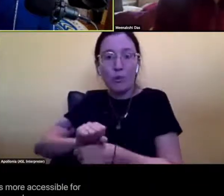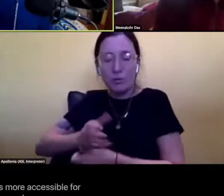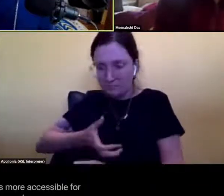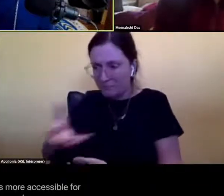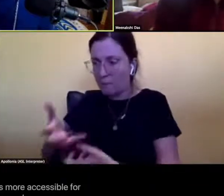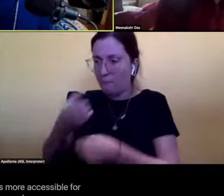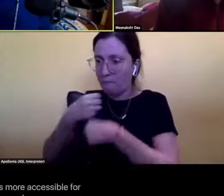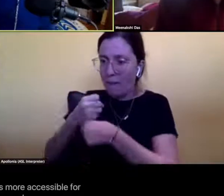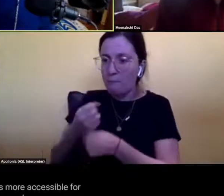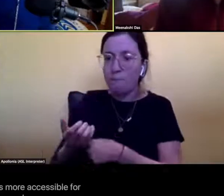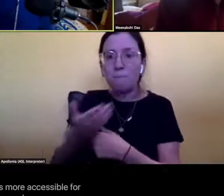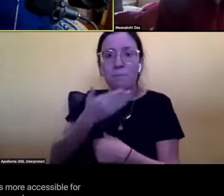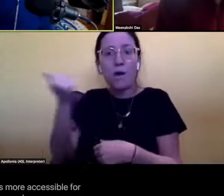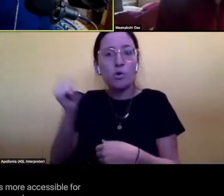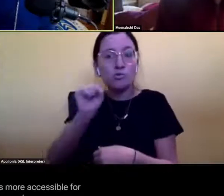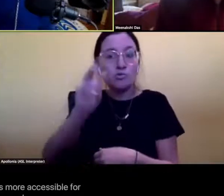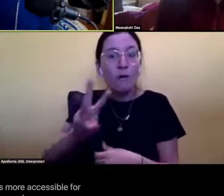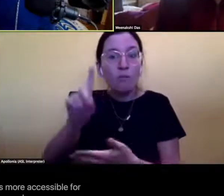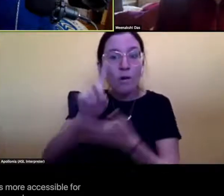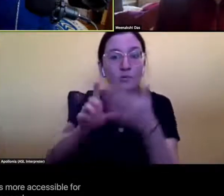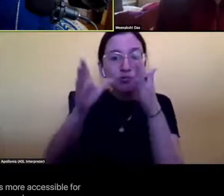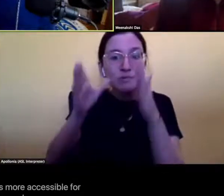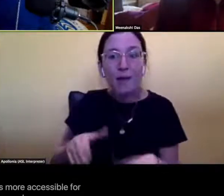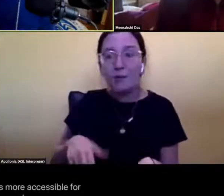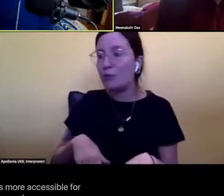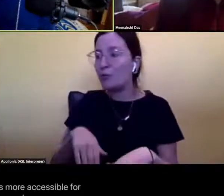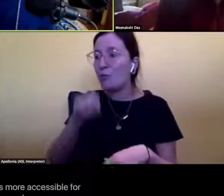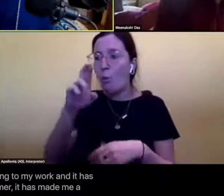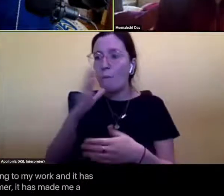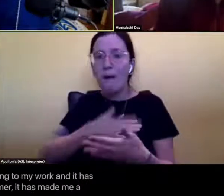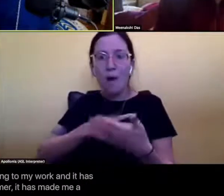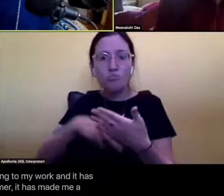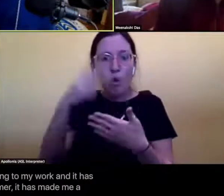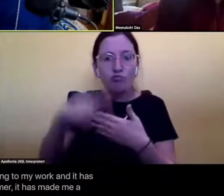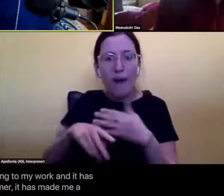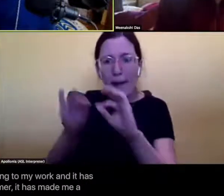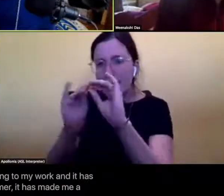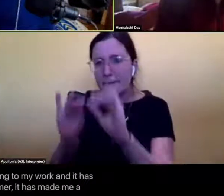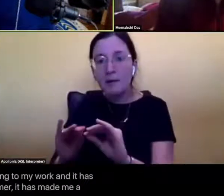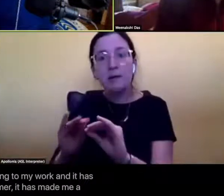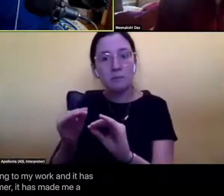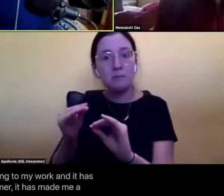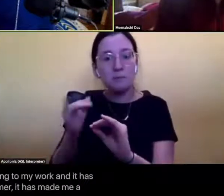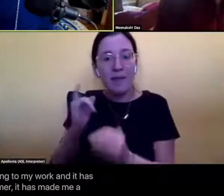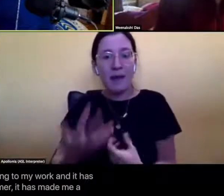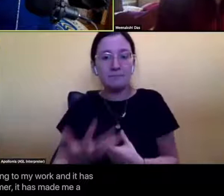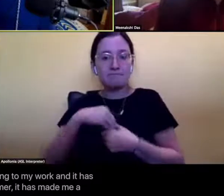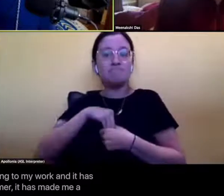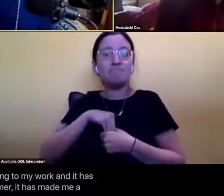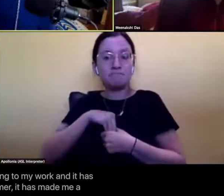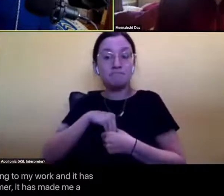software designer because I really do believe that when we make things with disabled people in mind,